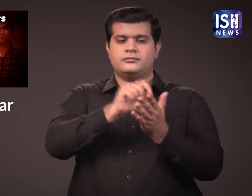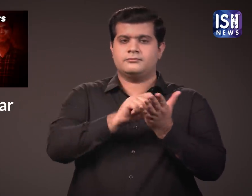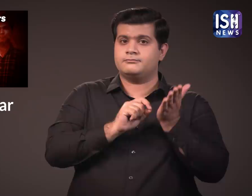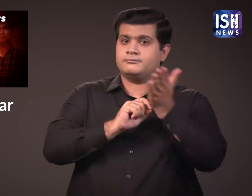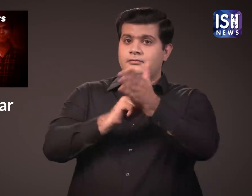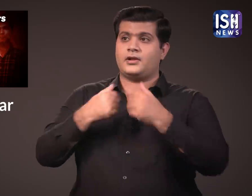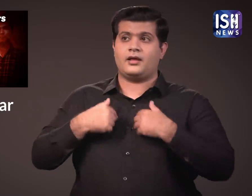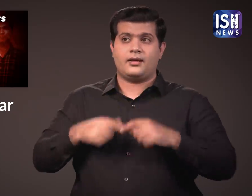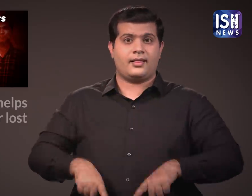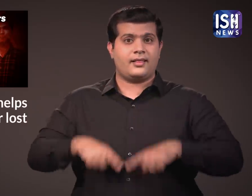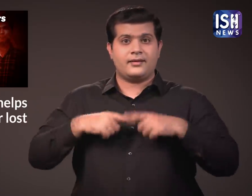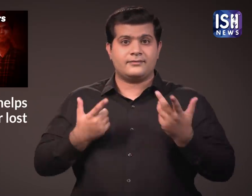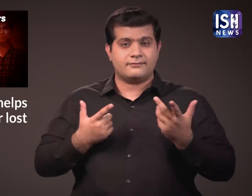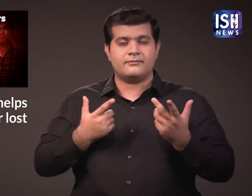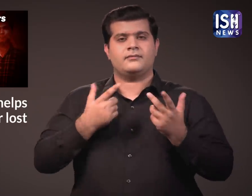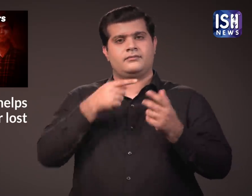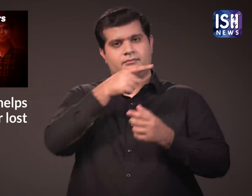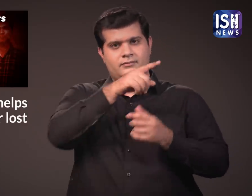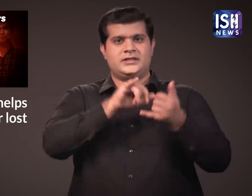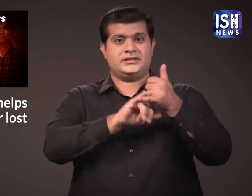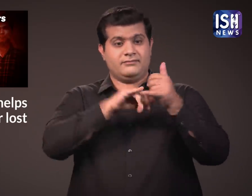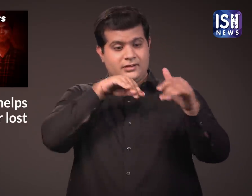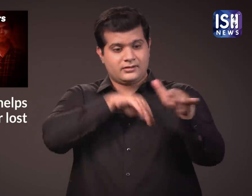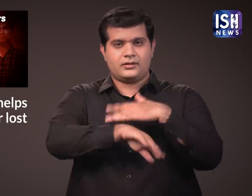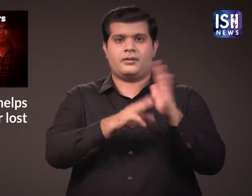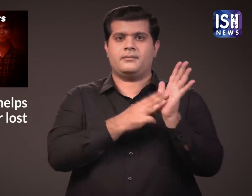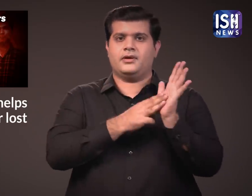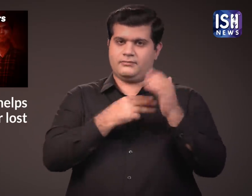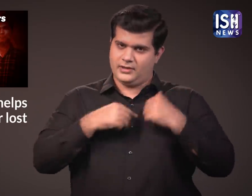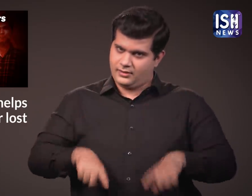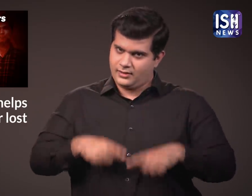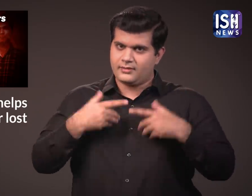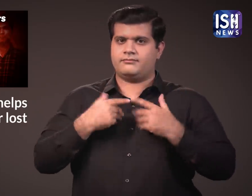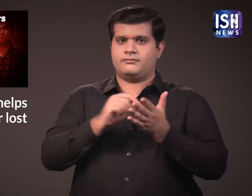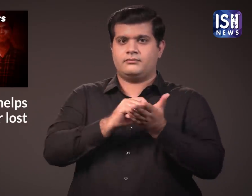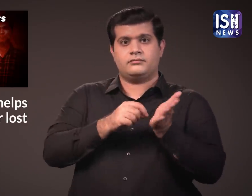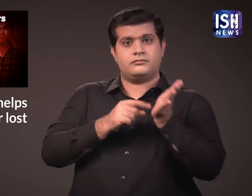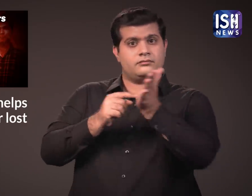through writing that she hails from Malviyanagar in Shivrajpur.